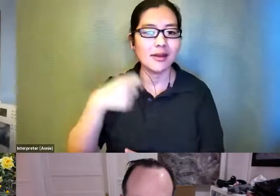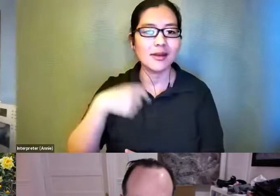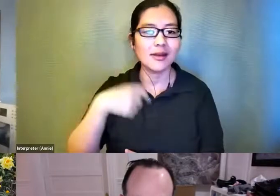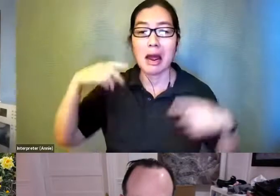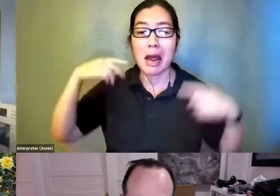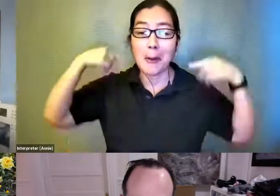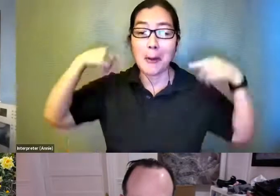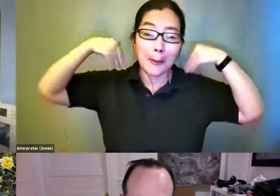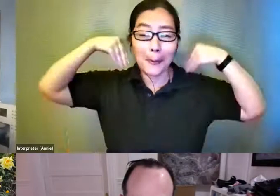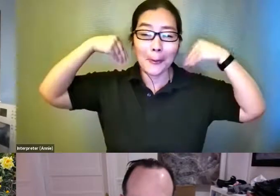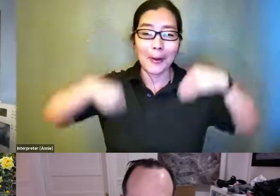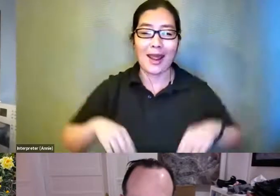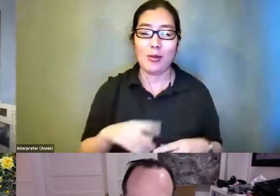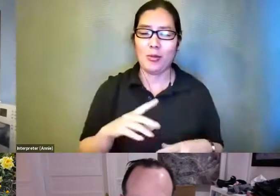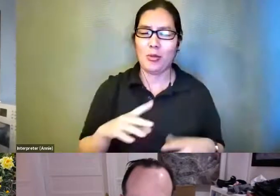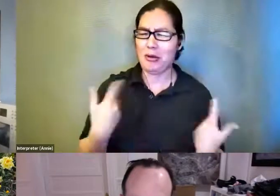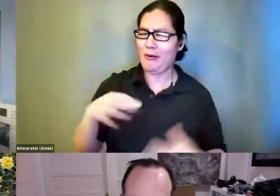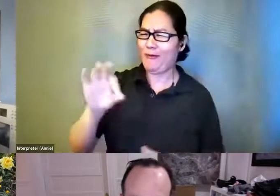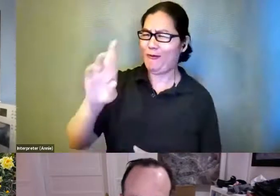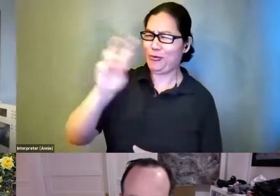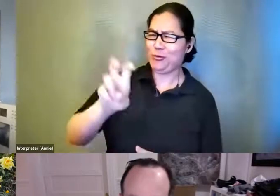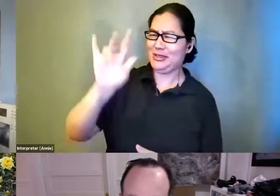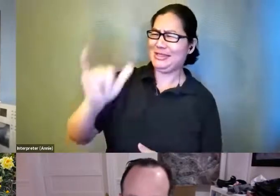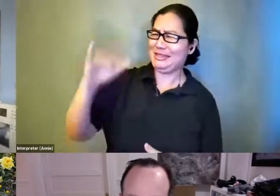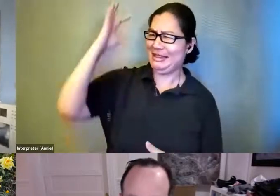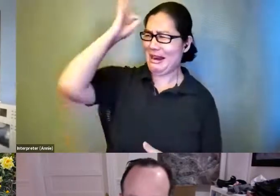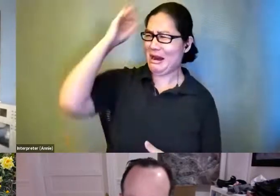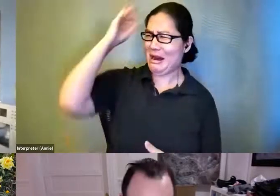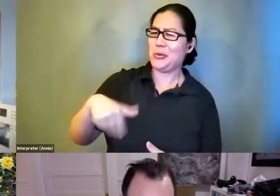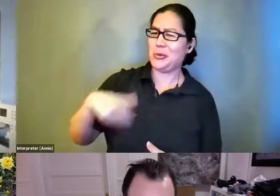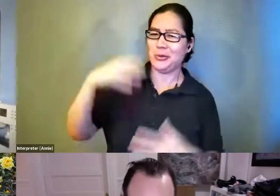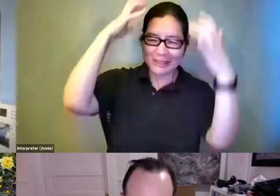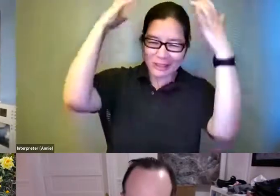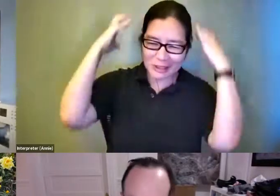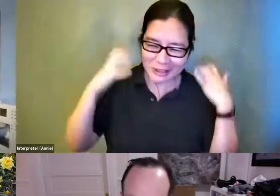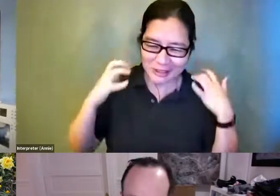hair I'm now noticing. Just a few logistics